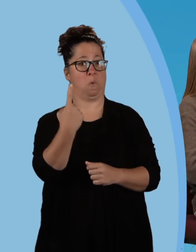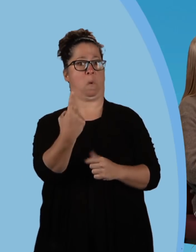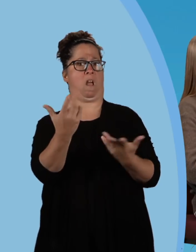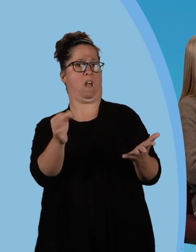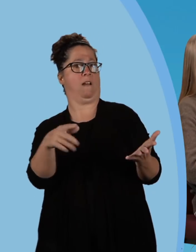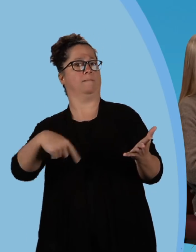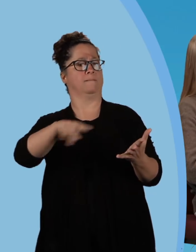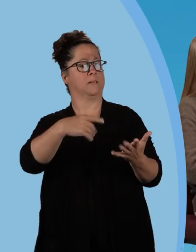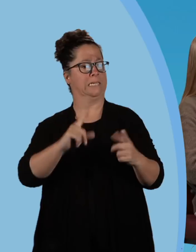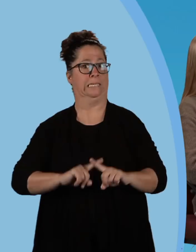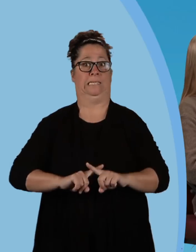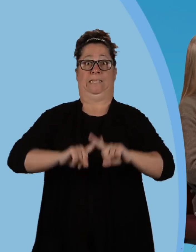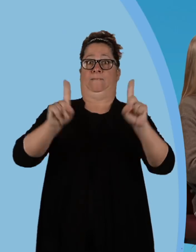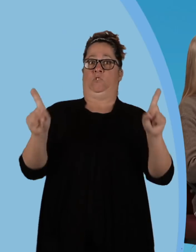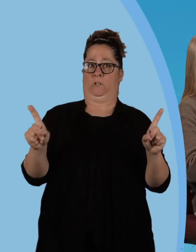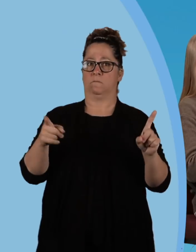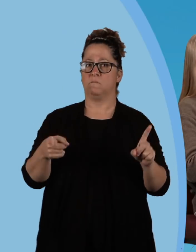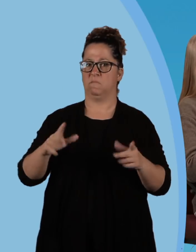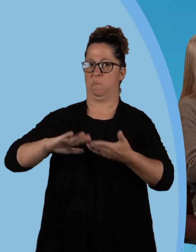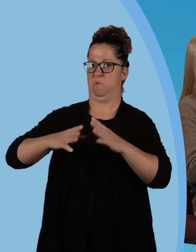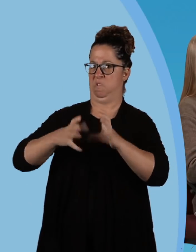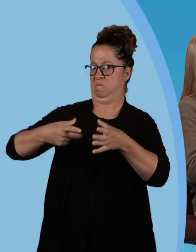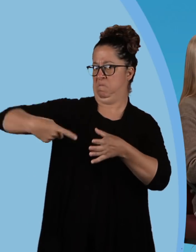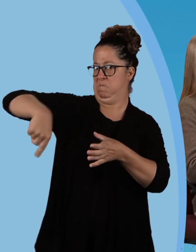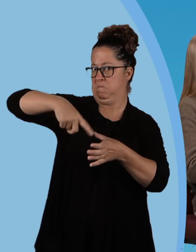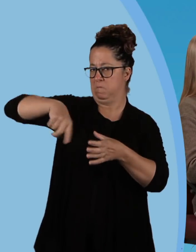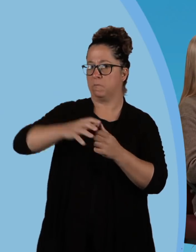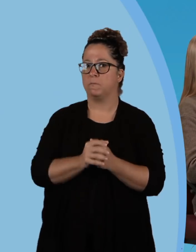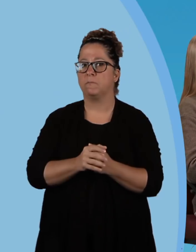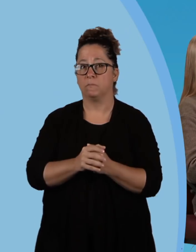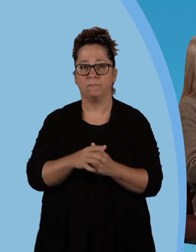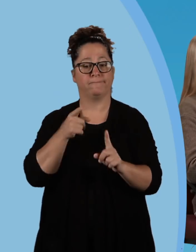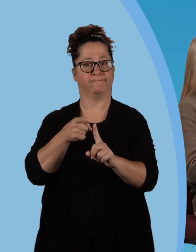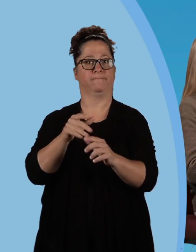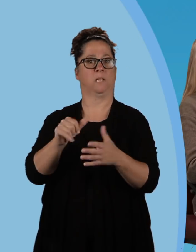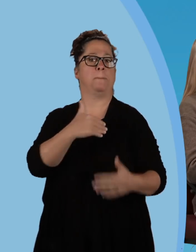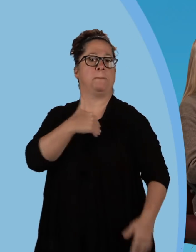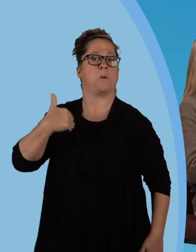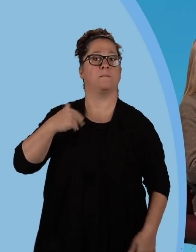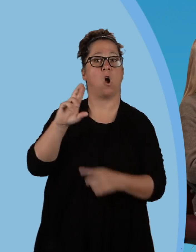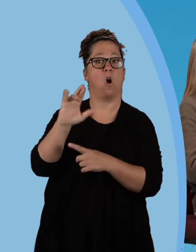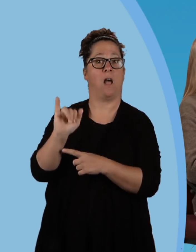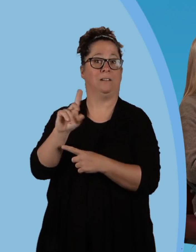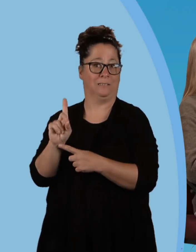I think one of the major differences is that the community interpreter, especially if they are a member of